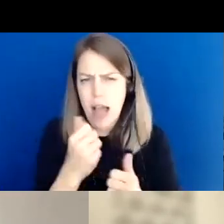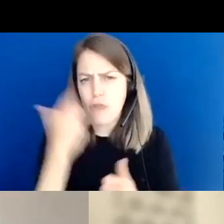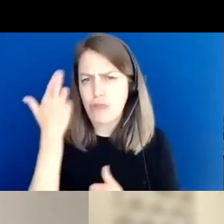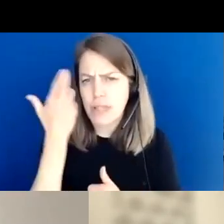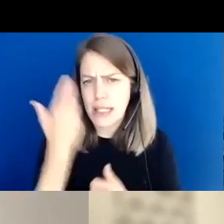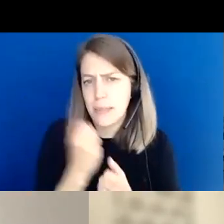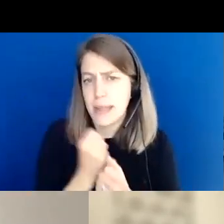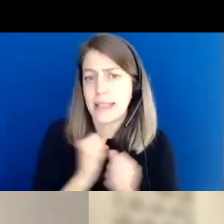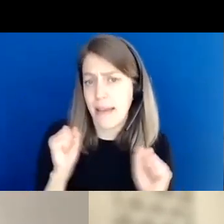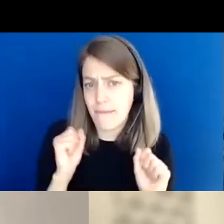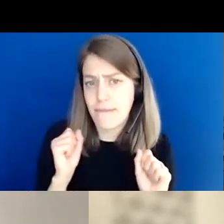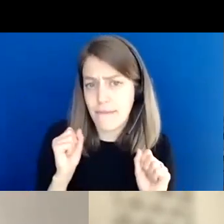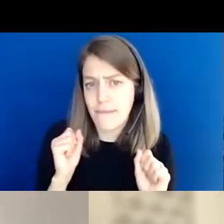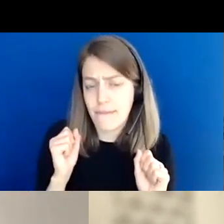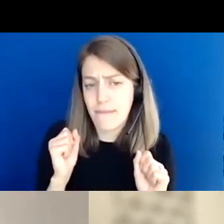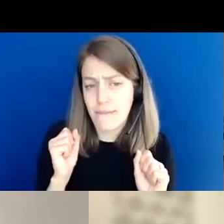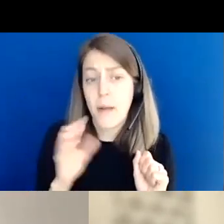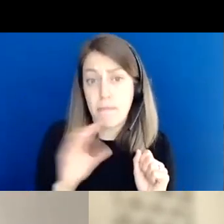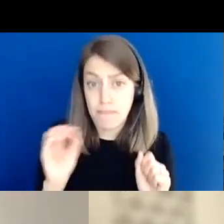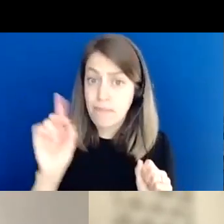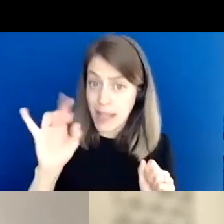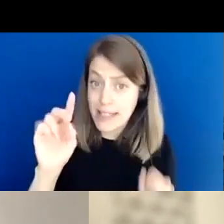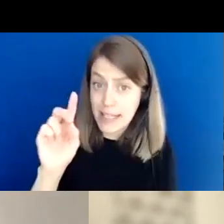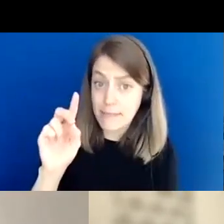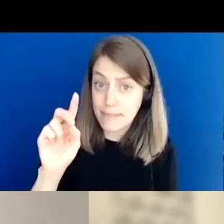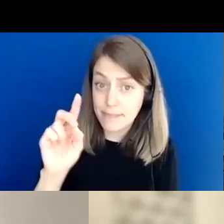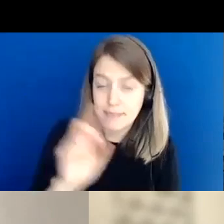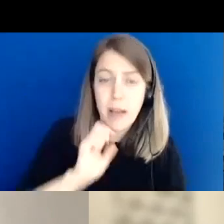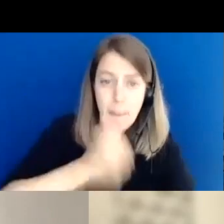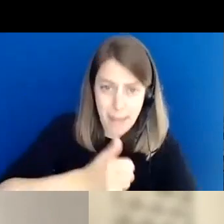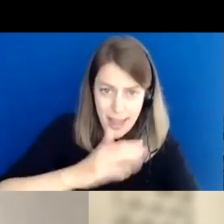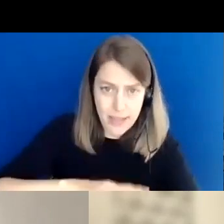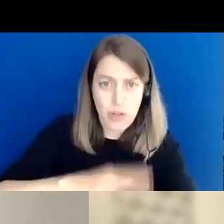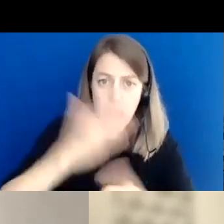They did this based on extensive findings of